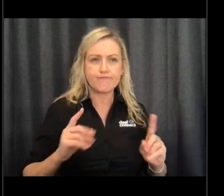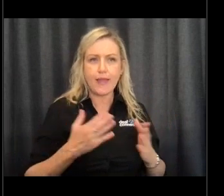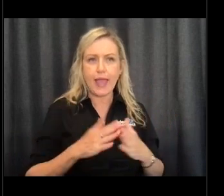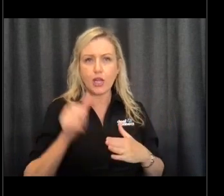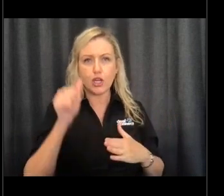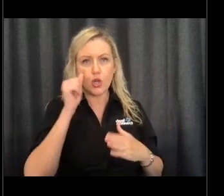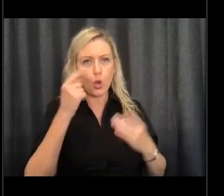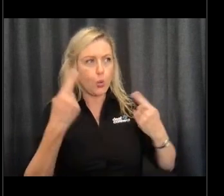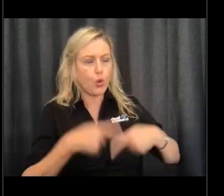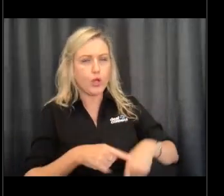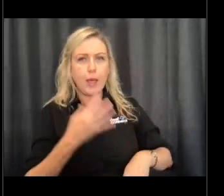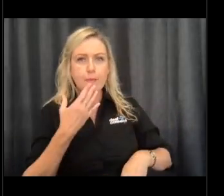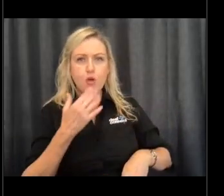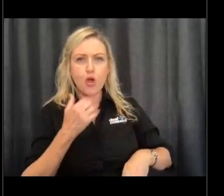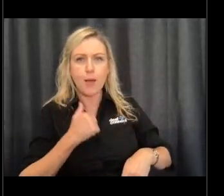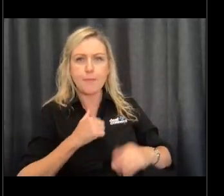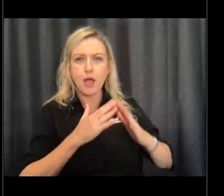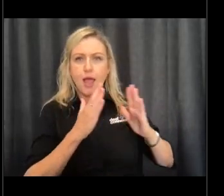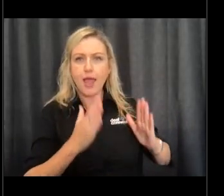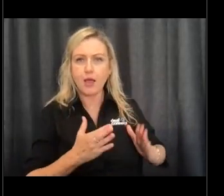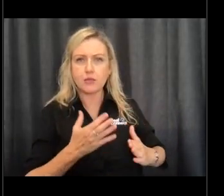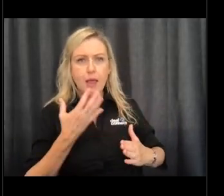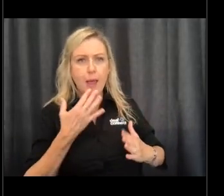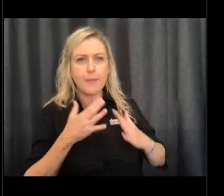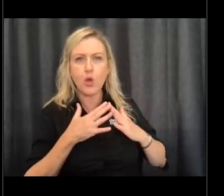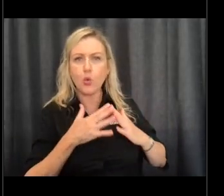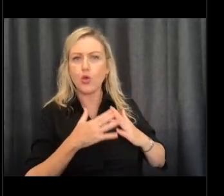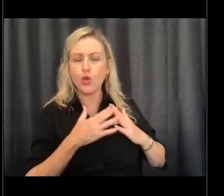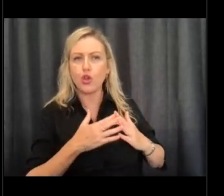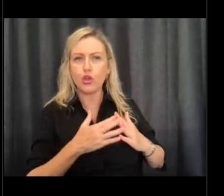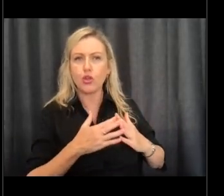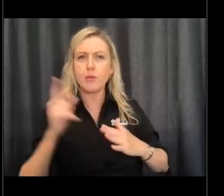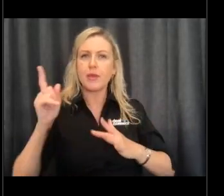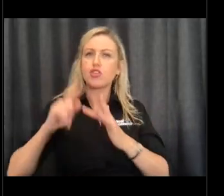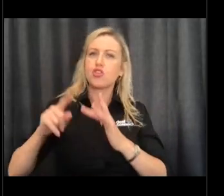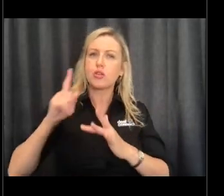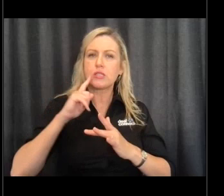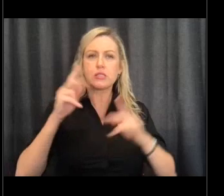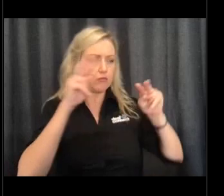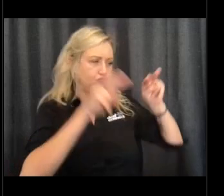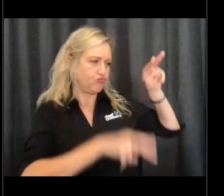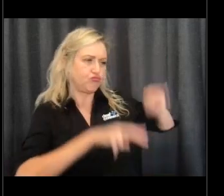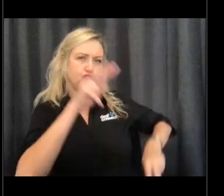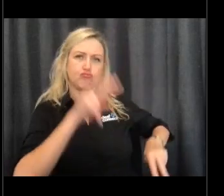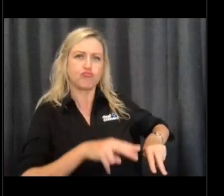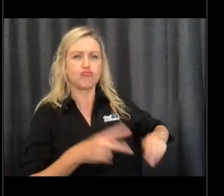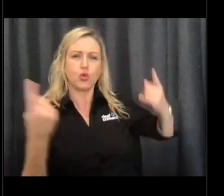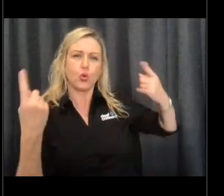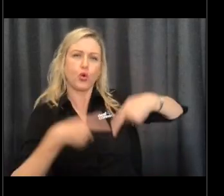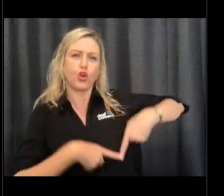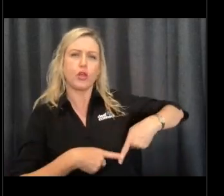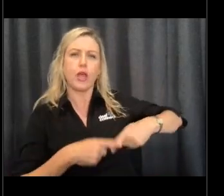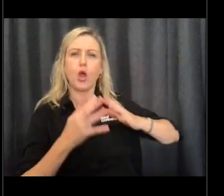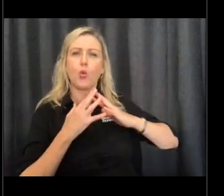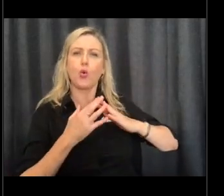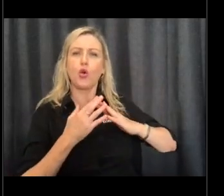So an insurer might say, I've calculated your property to be this much, for example, but